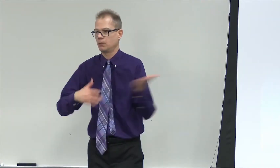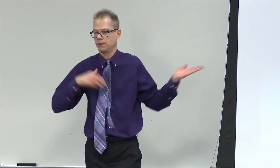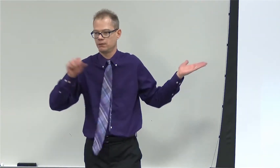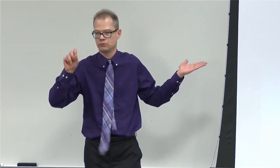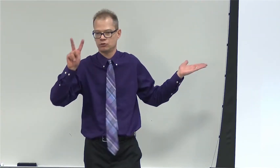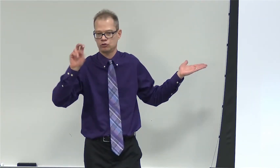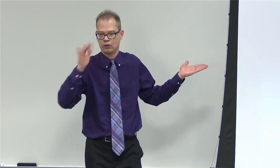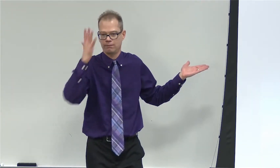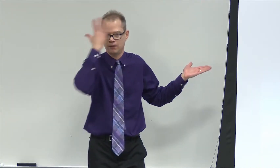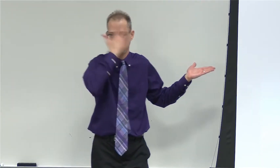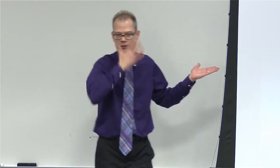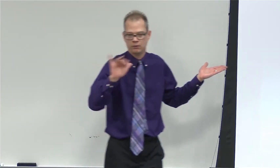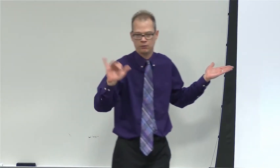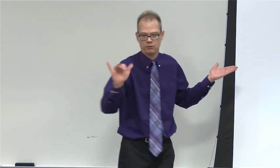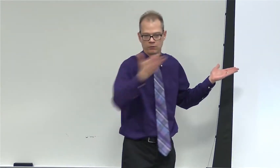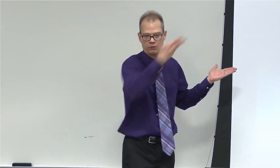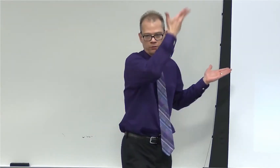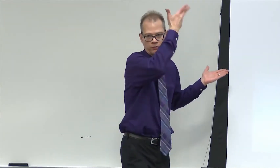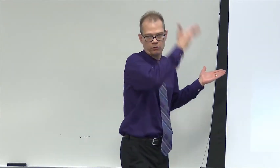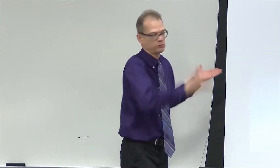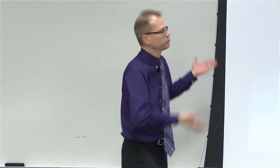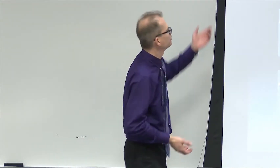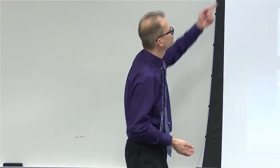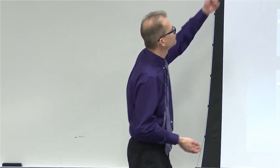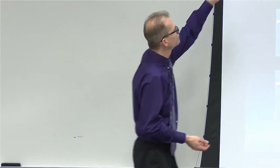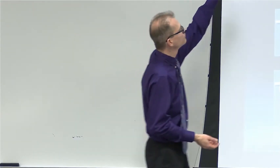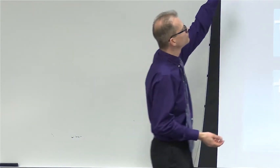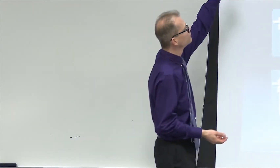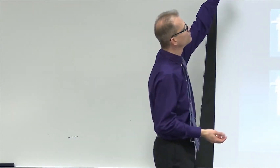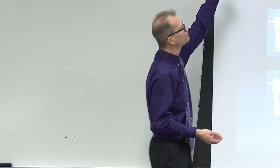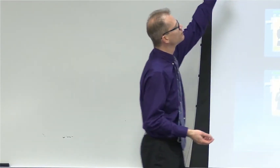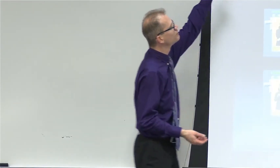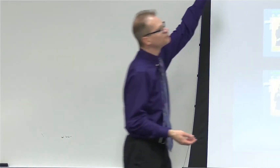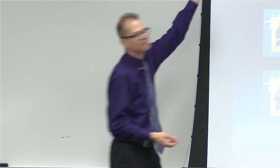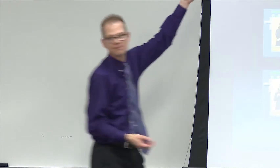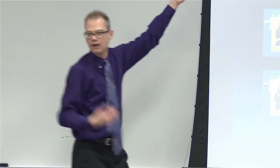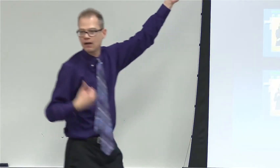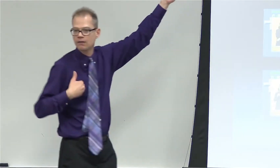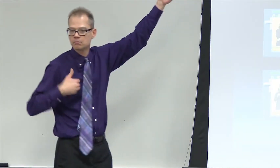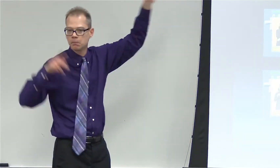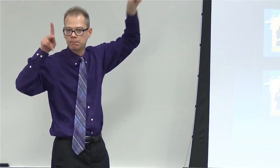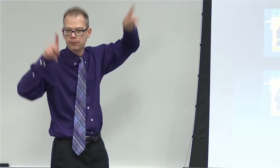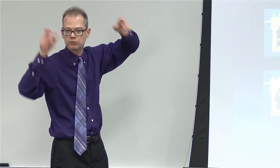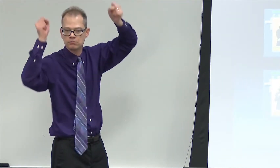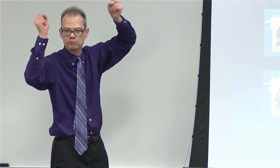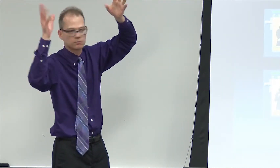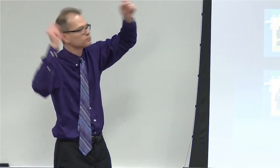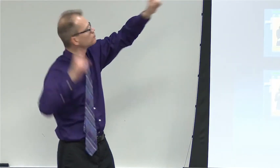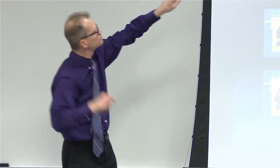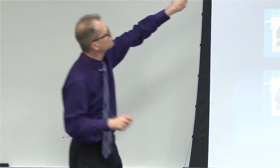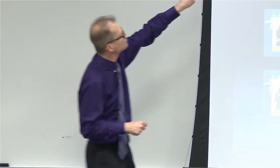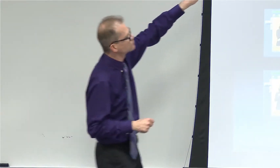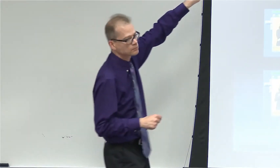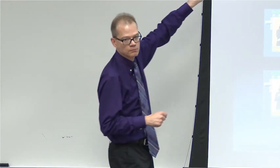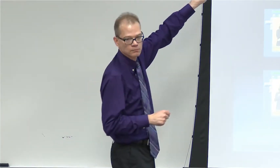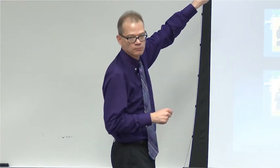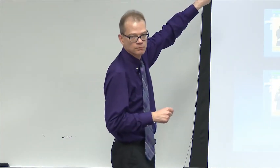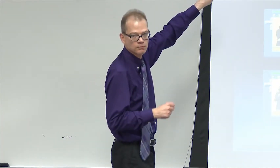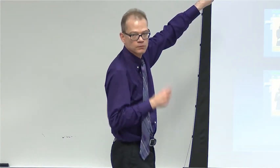So this is what my survey looks like as well. Here you see a person signing.